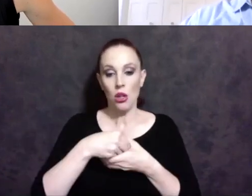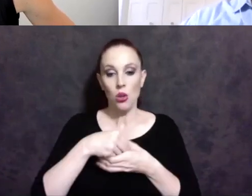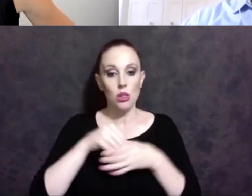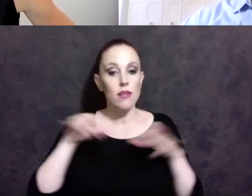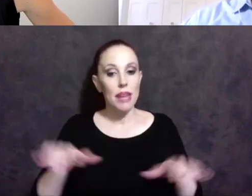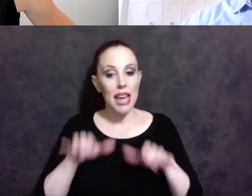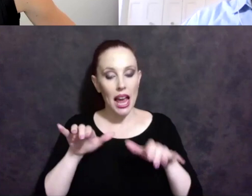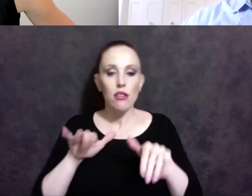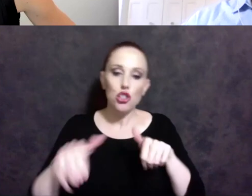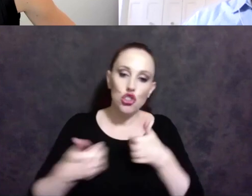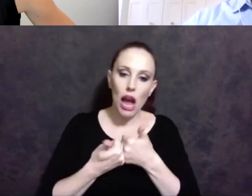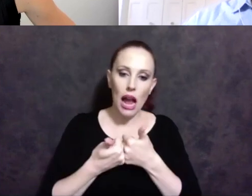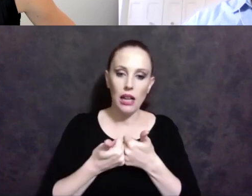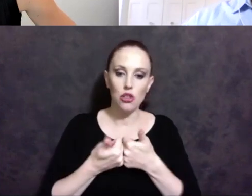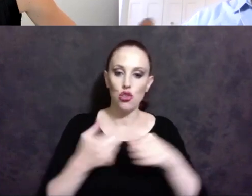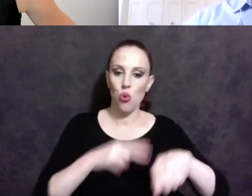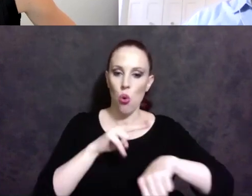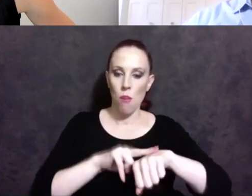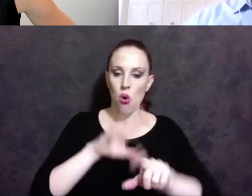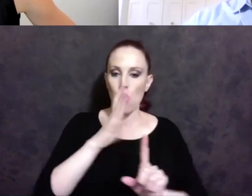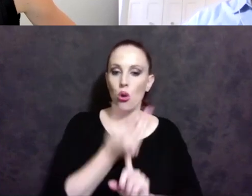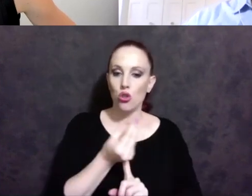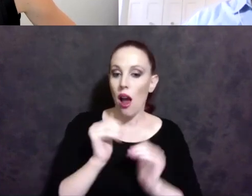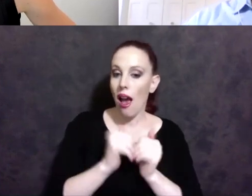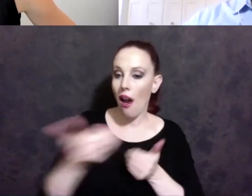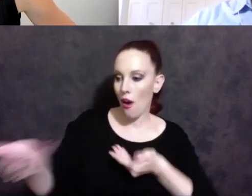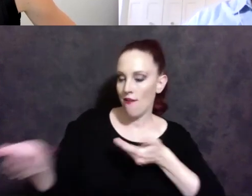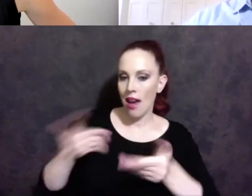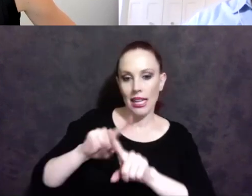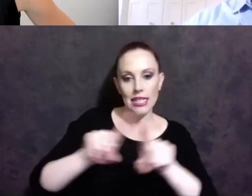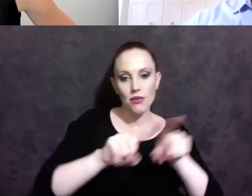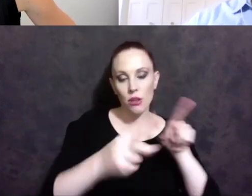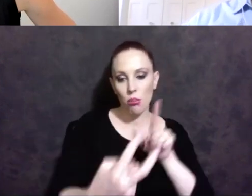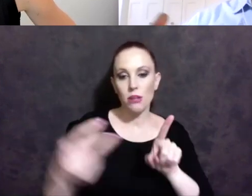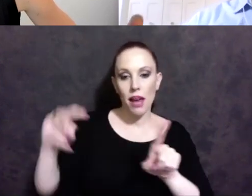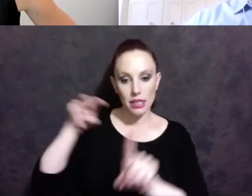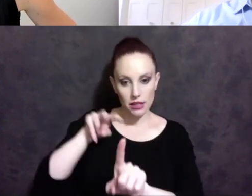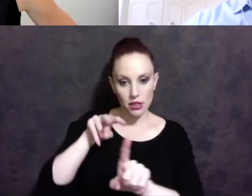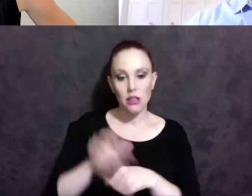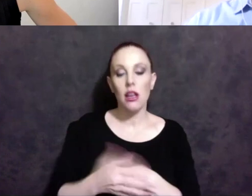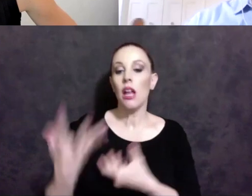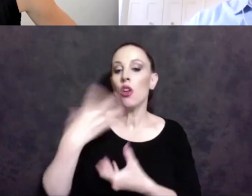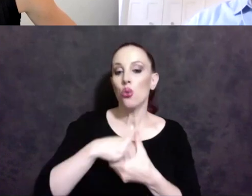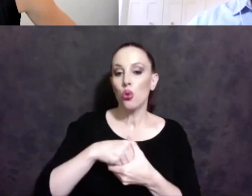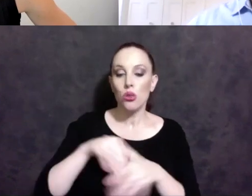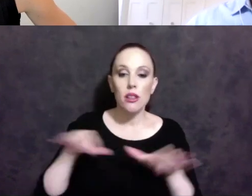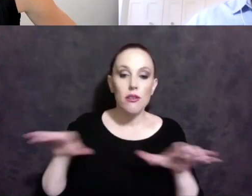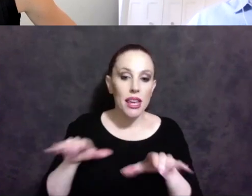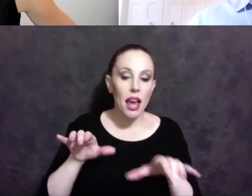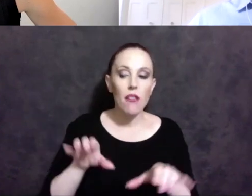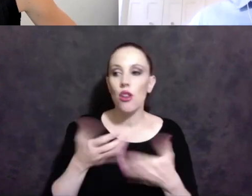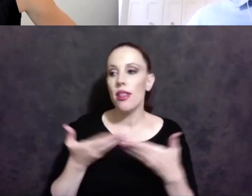culture by inviting in different perspectives. Inclusive behaviors are things like, you know,